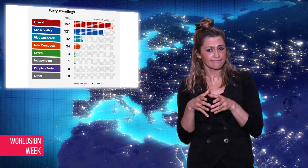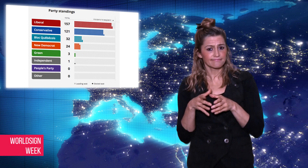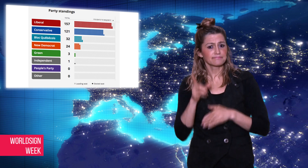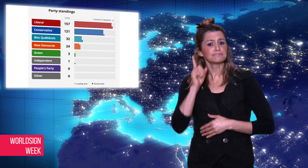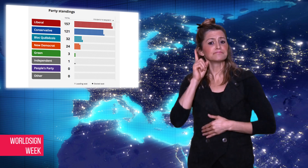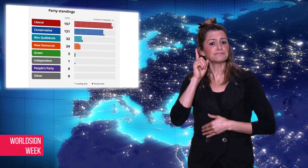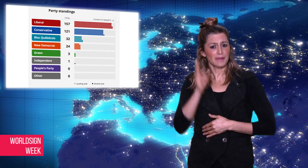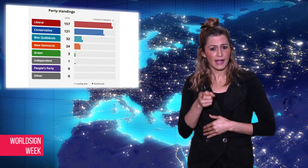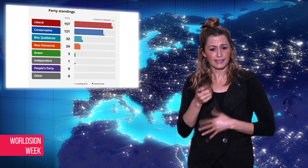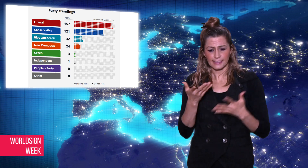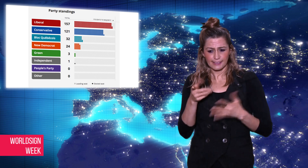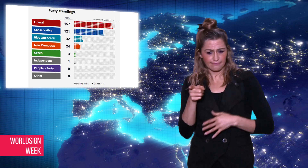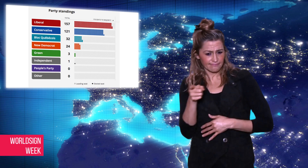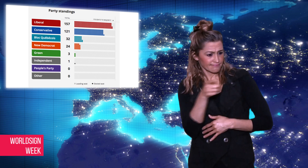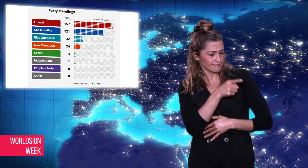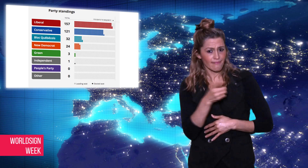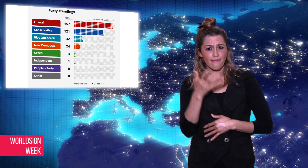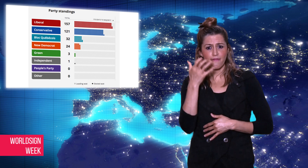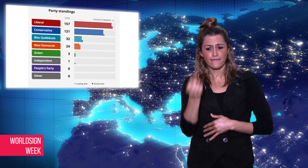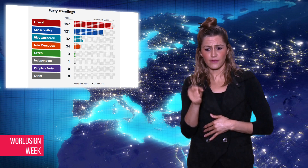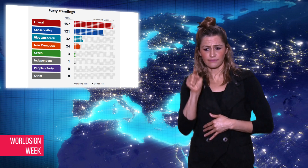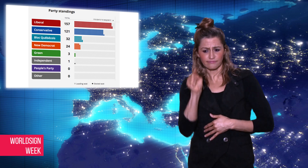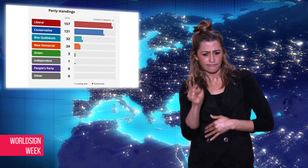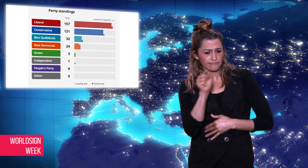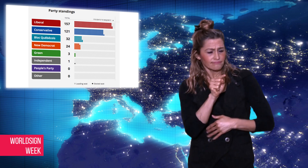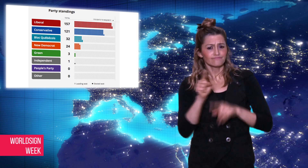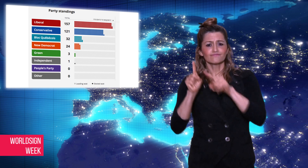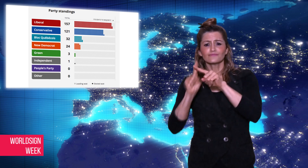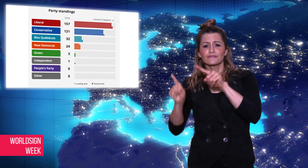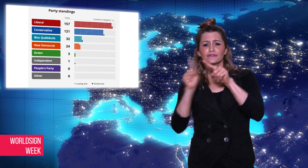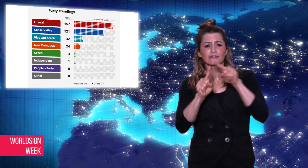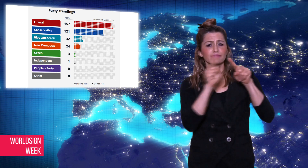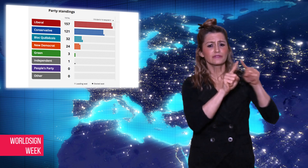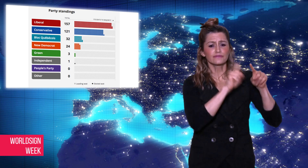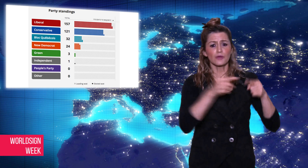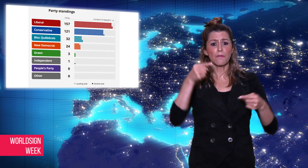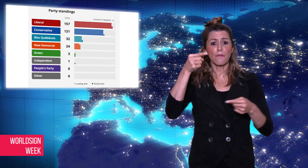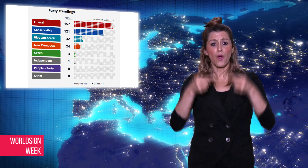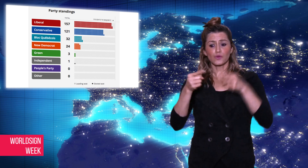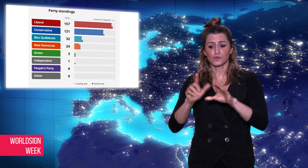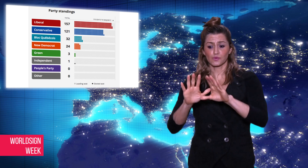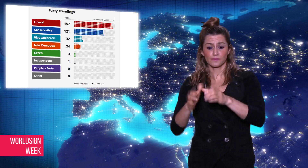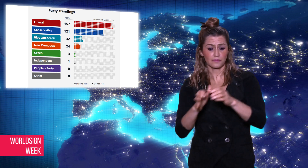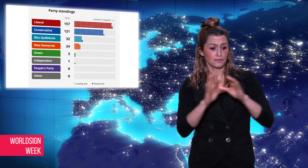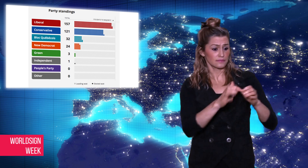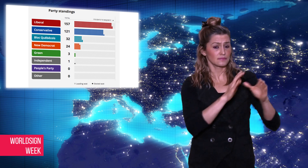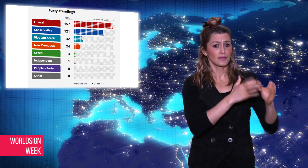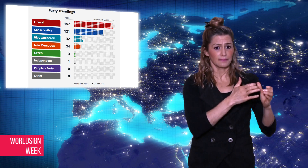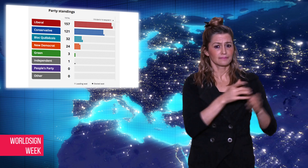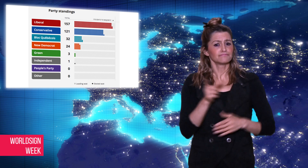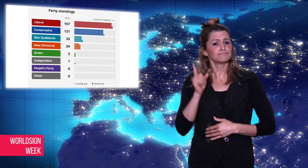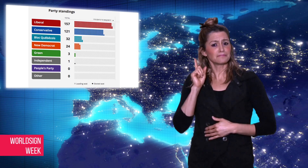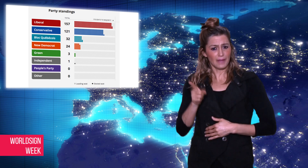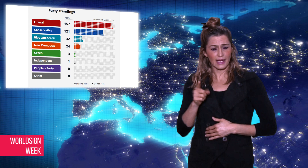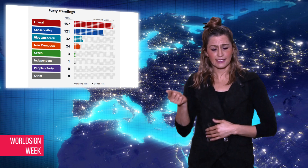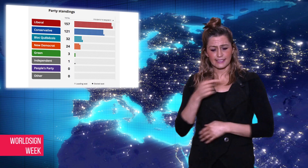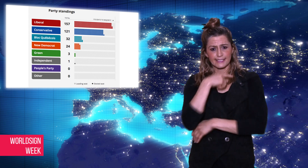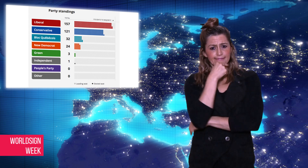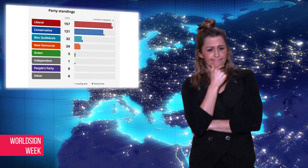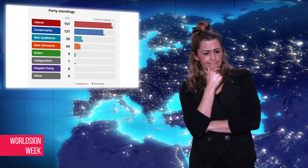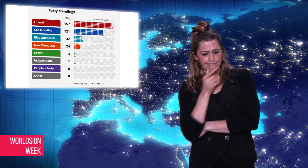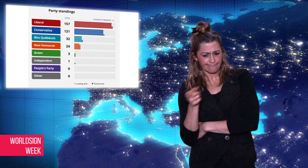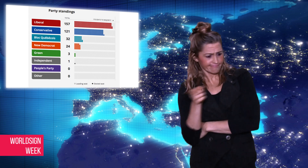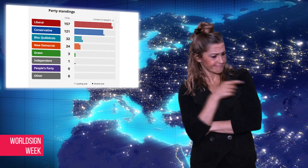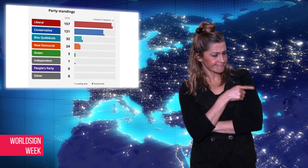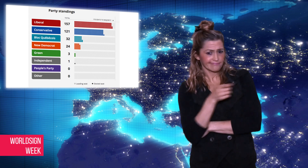his Liberal party would have to form a coalition